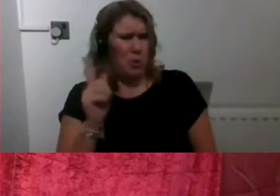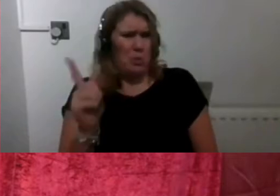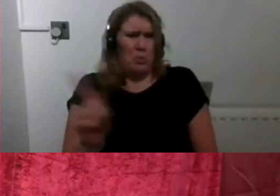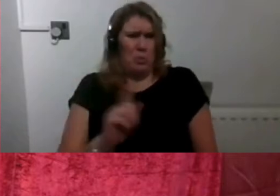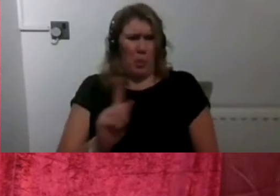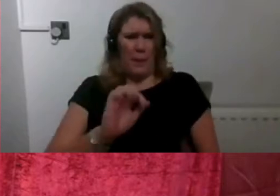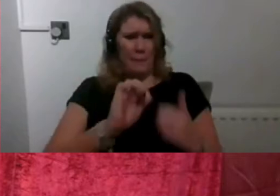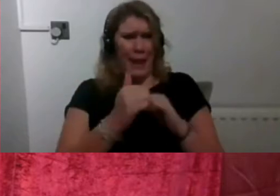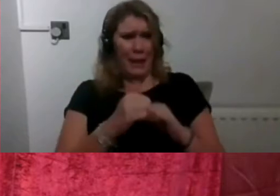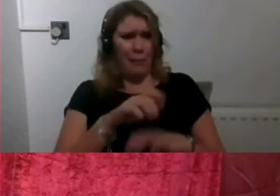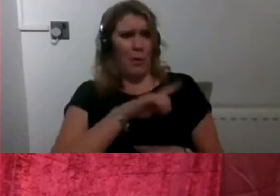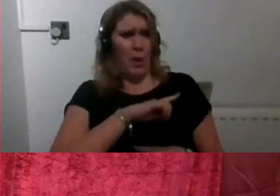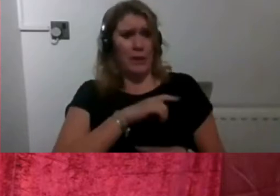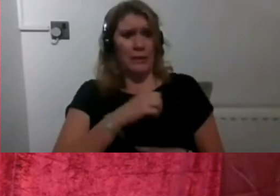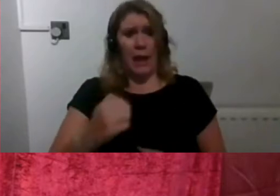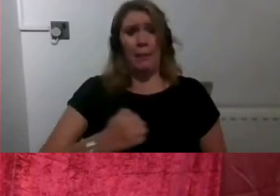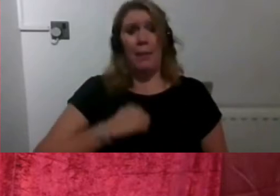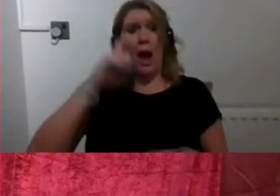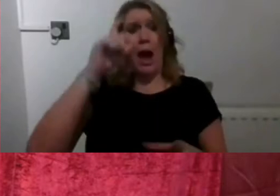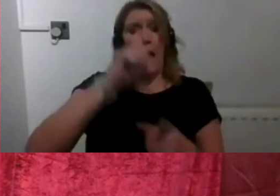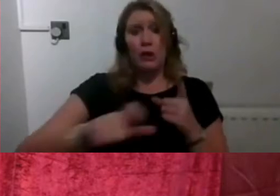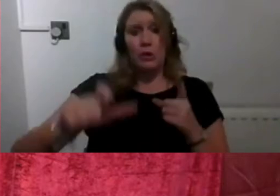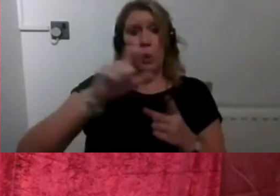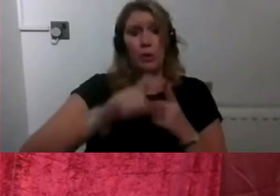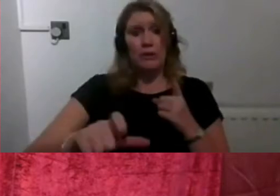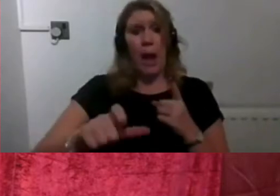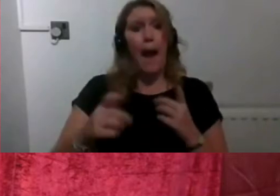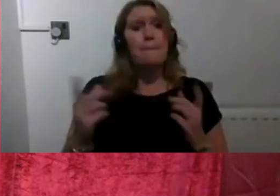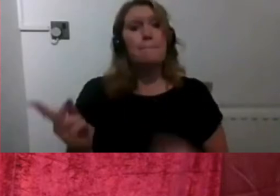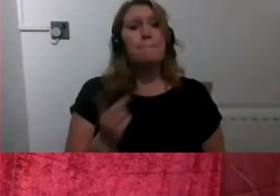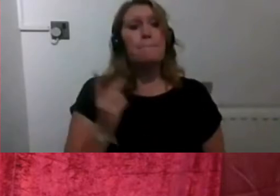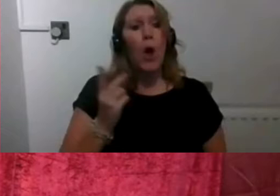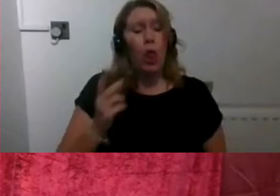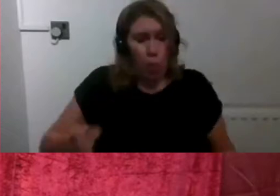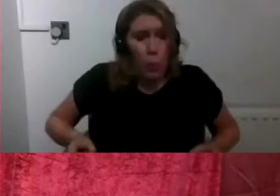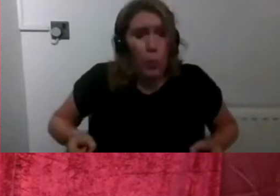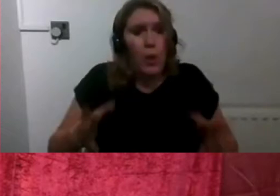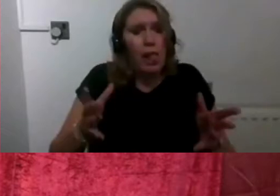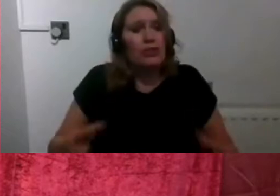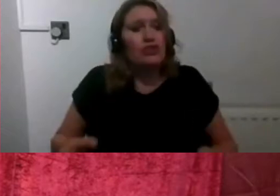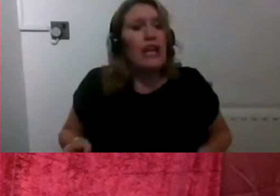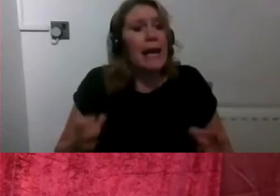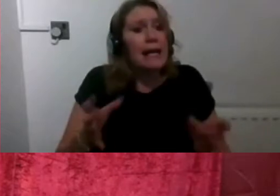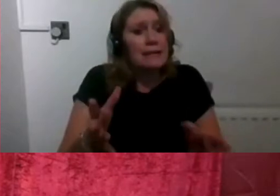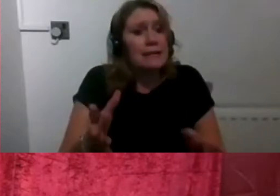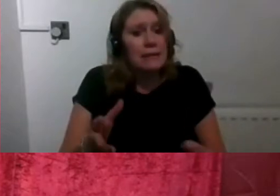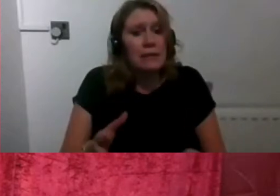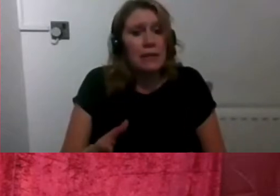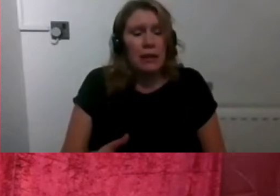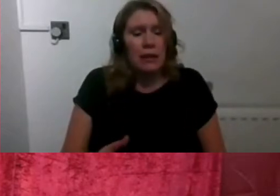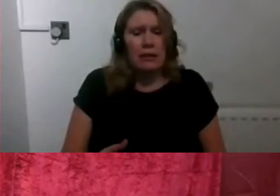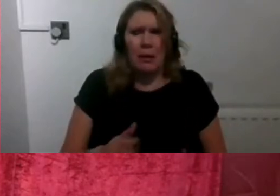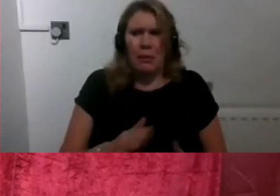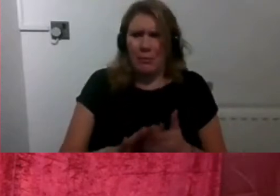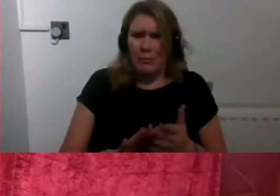Cause me and my daughter Are both using wheelchairs Which obviously leads to the case,